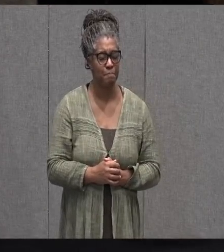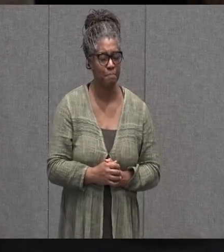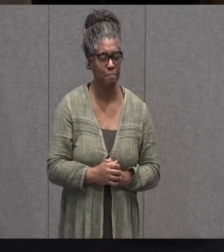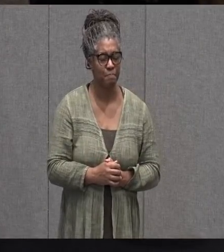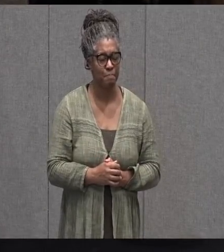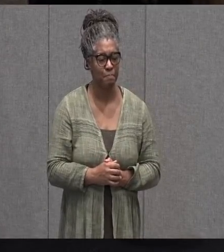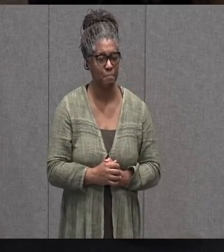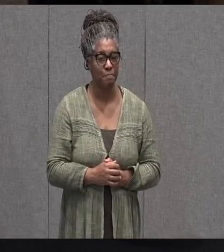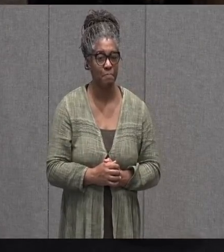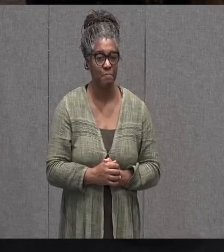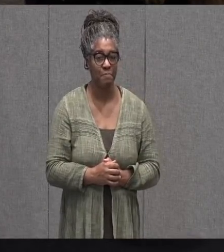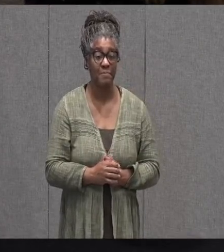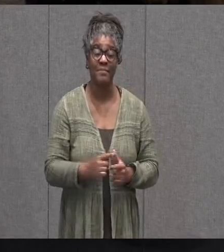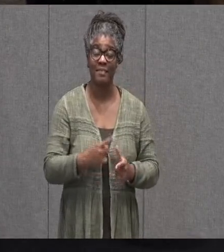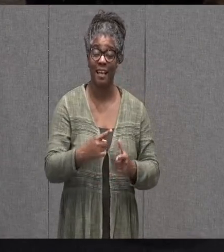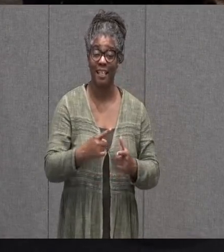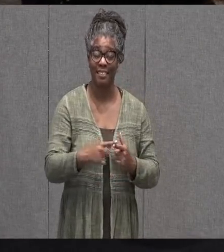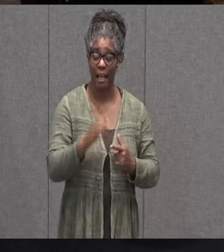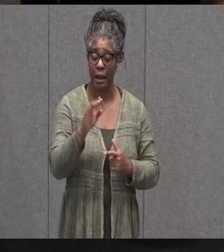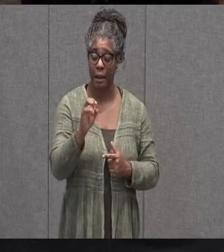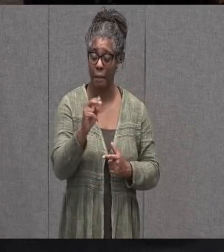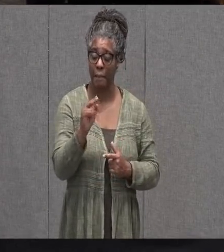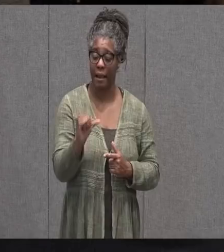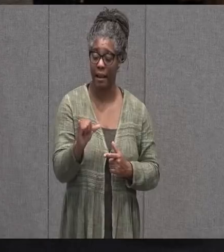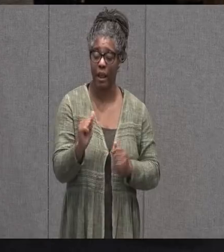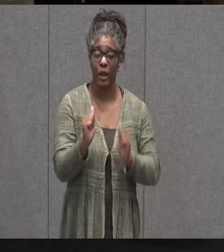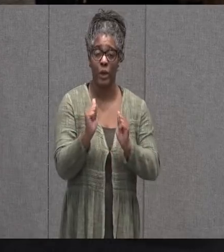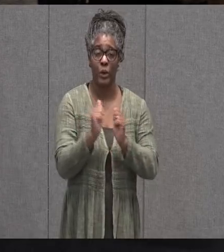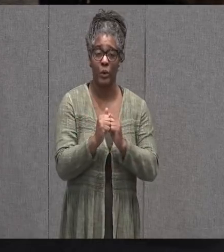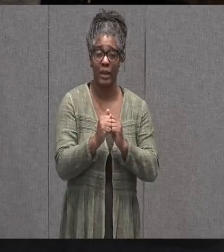Then Benny McBride, with a sweet-smelling rose,